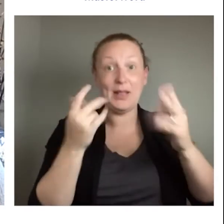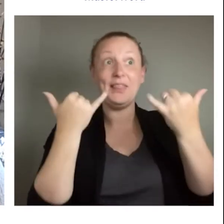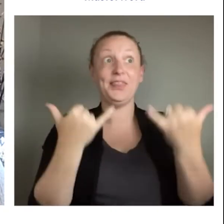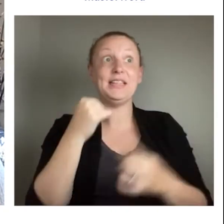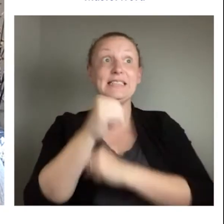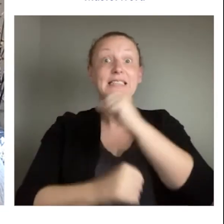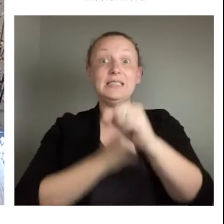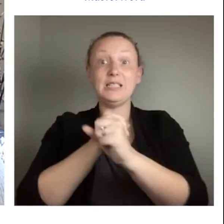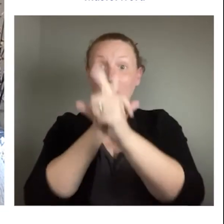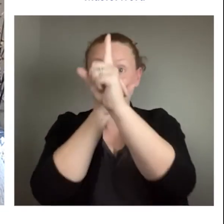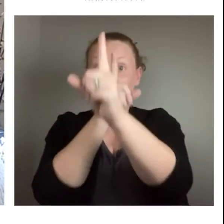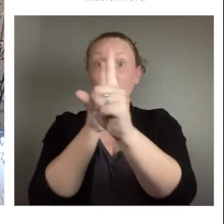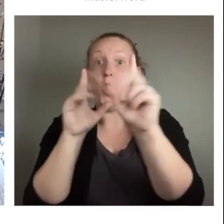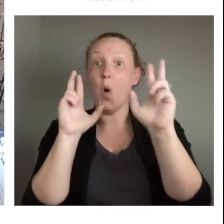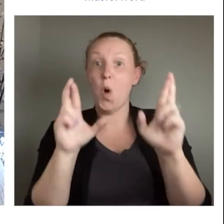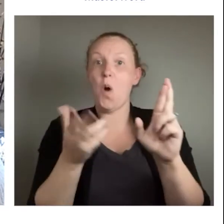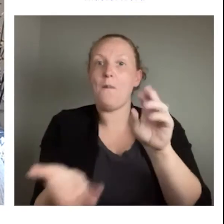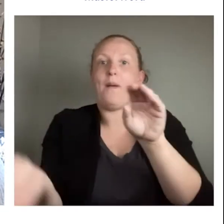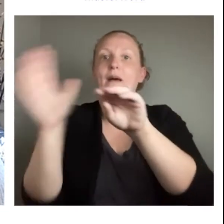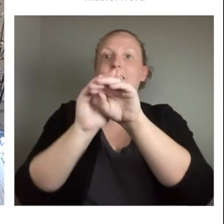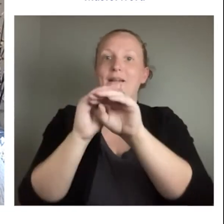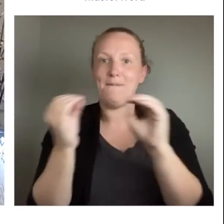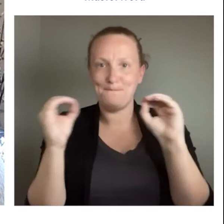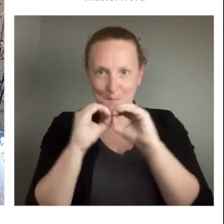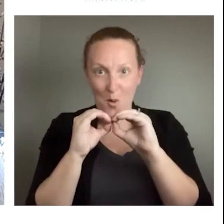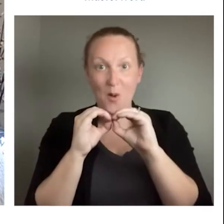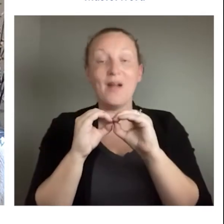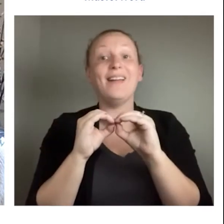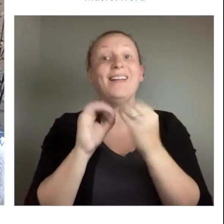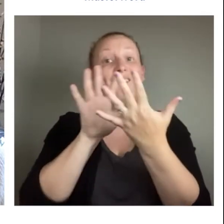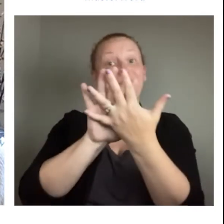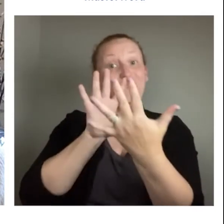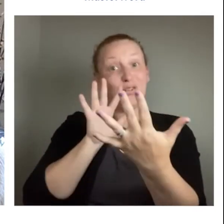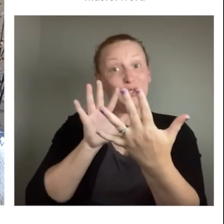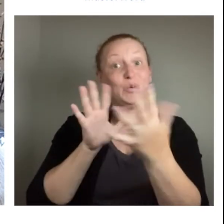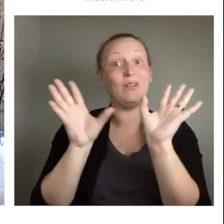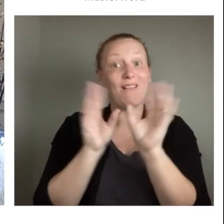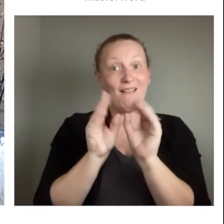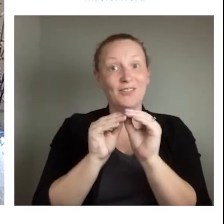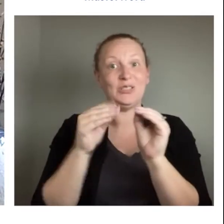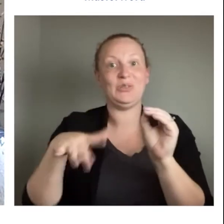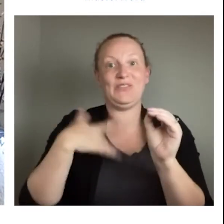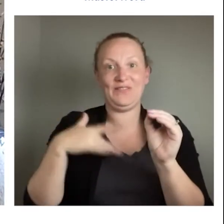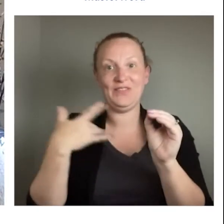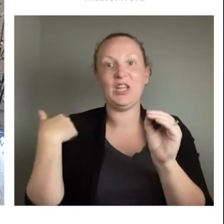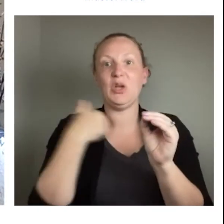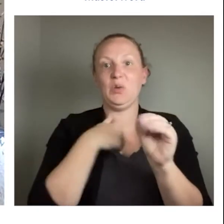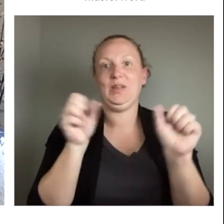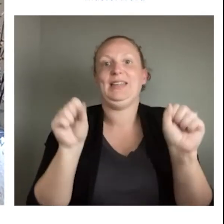we're going to do it virtually we can have more access. We're going to have Ewandro Magalhaes as our keynote speaker and we have a